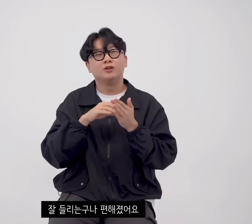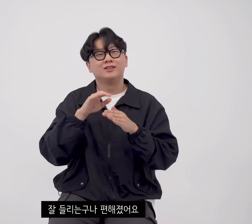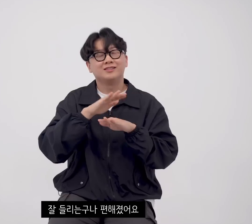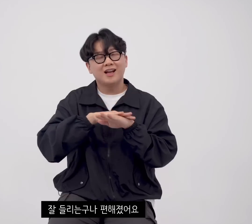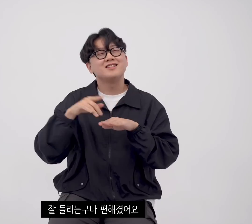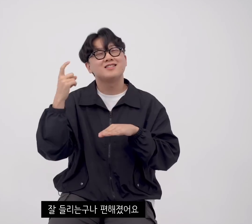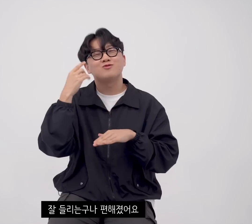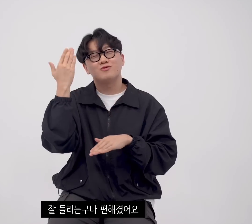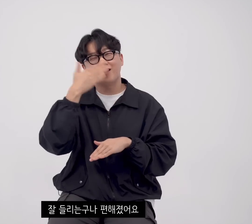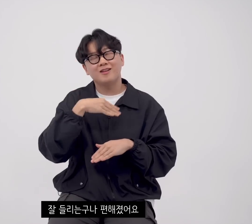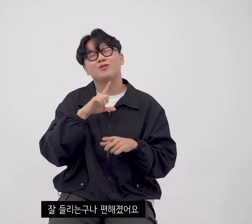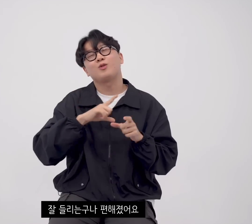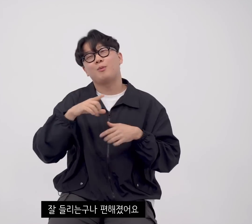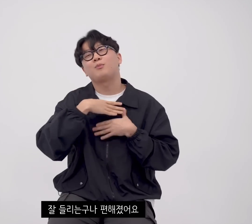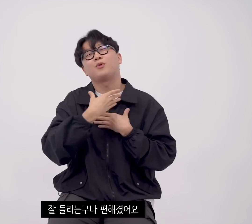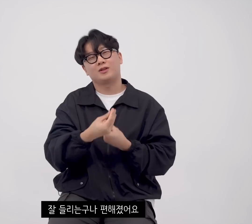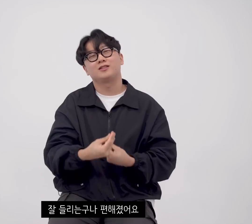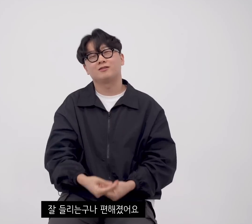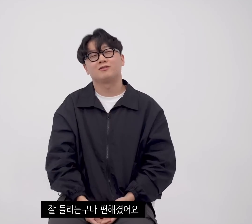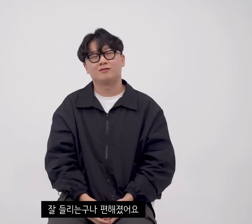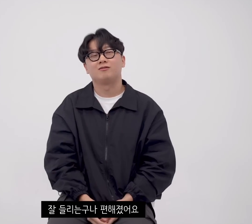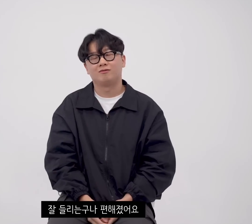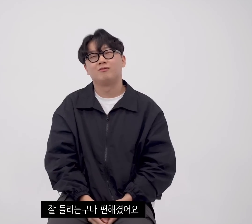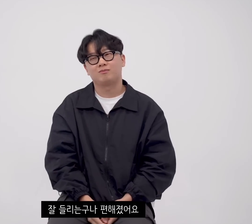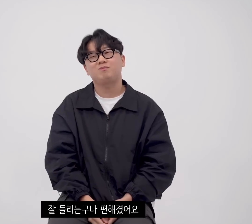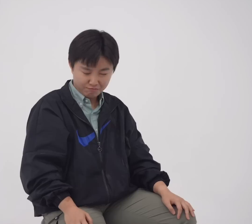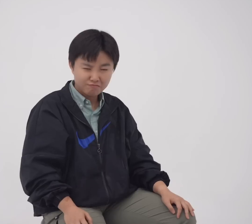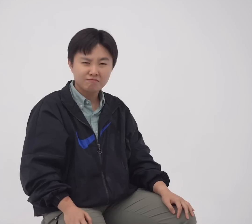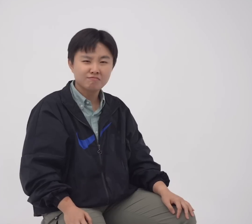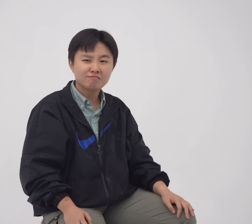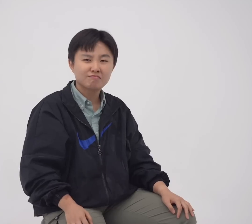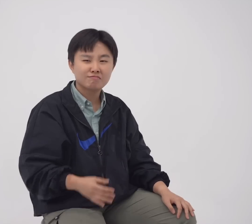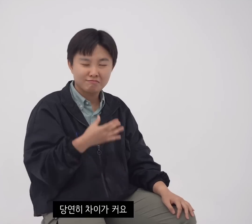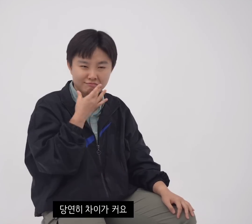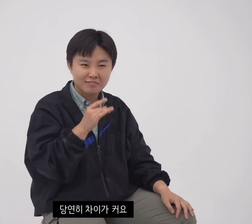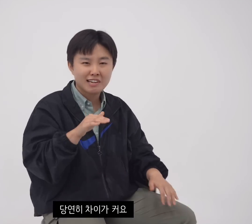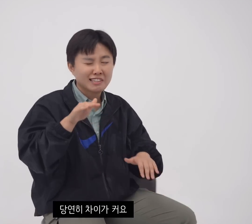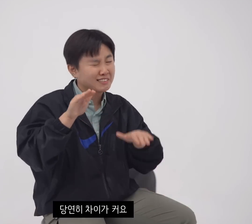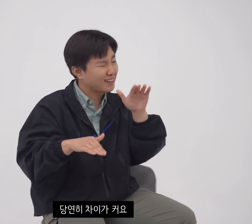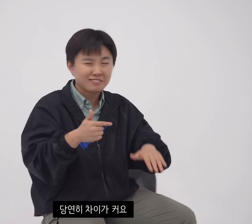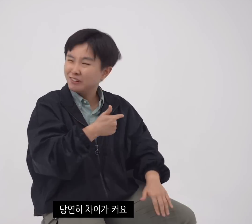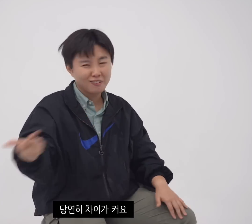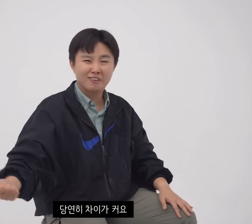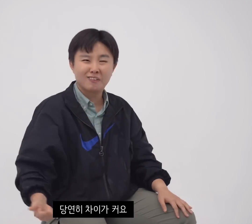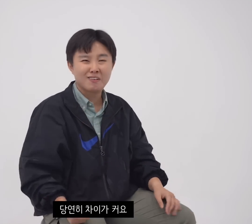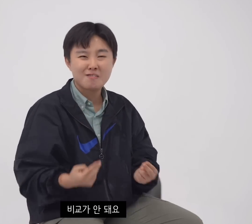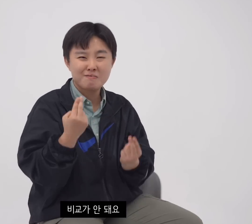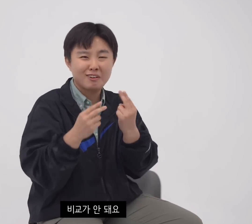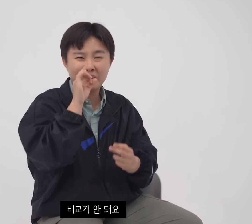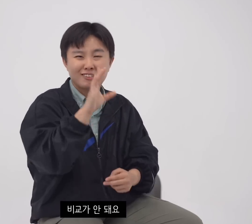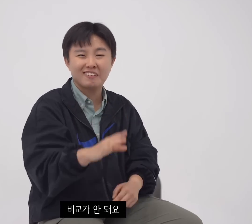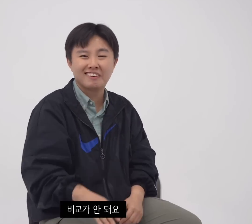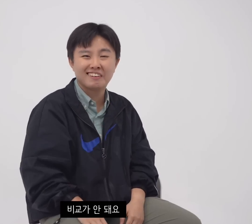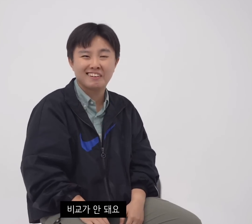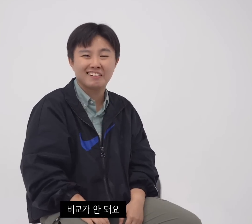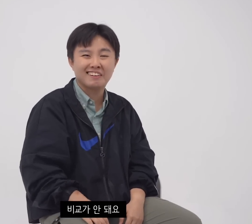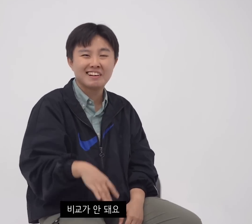I can hear better and it has become more comfortable. Comparing decibels. of course, the difference is big. There is no comparison.